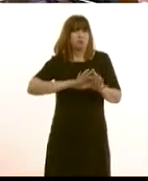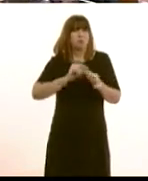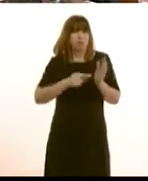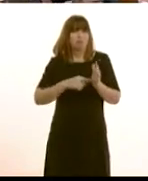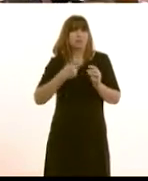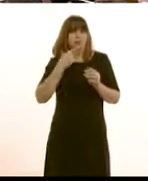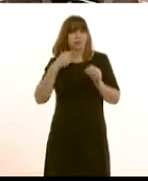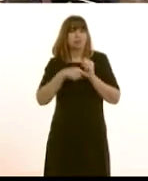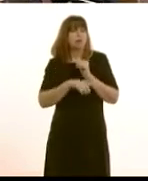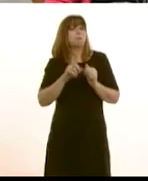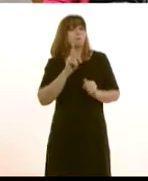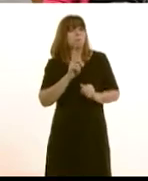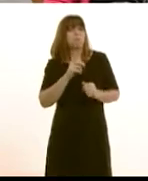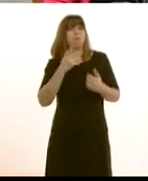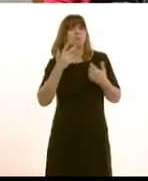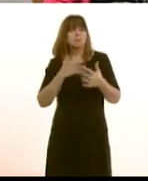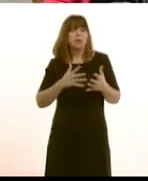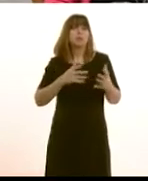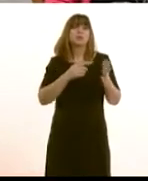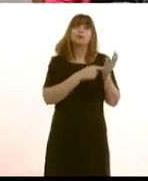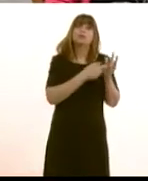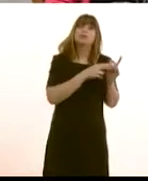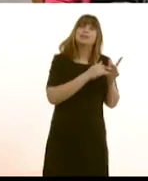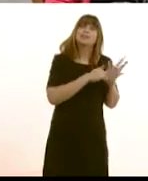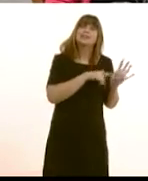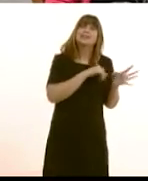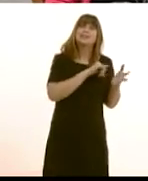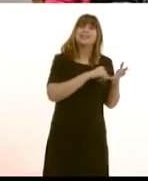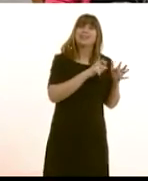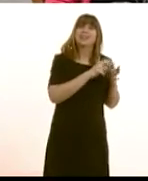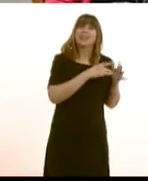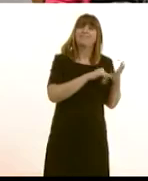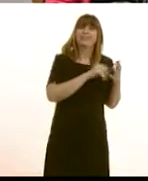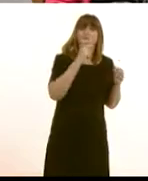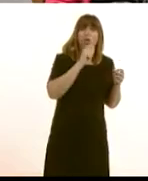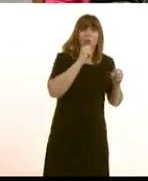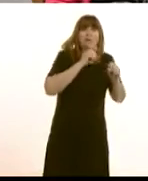widely, and I understand that Trinity Saint David itself will be raising further awareness